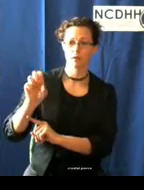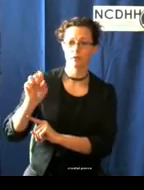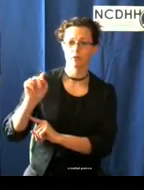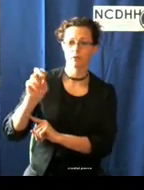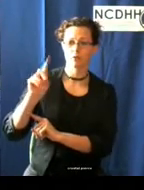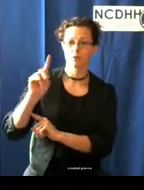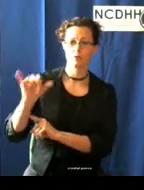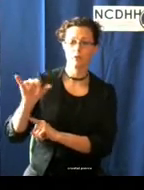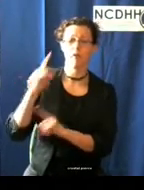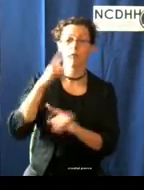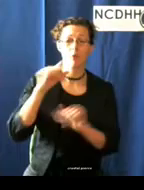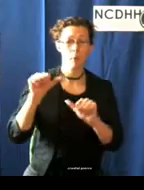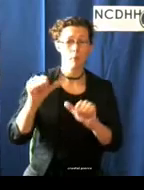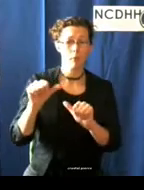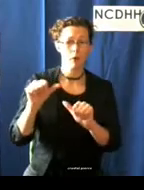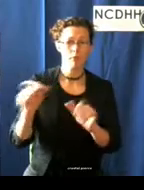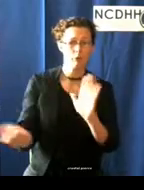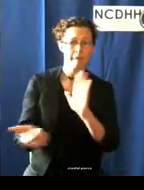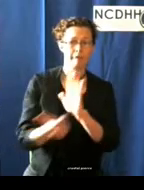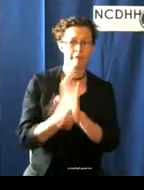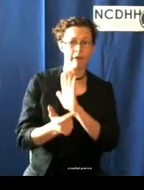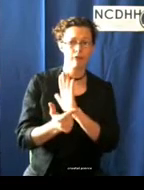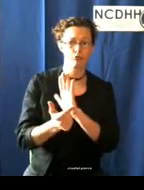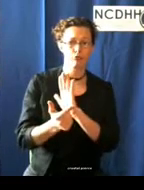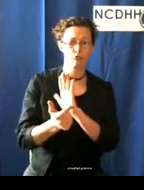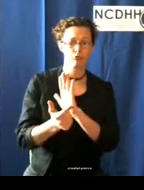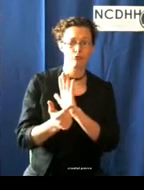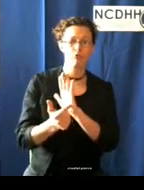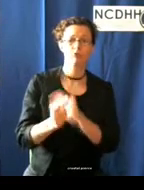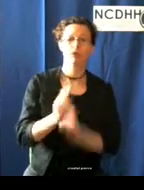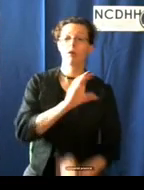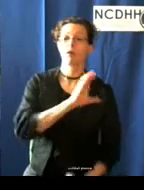STATE LAW OR ORDINANCE LAW ENFORCEMENT SHALL PROVIDE A